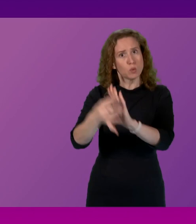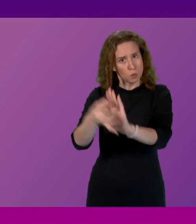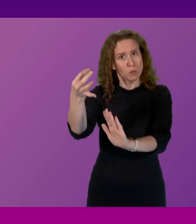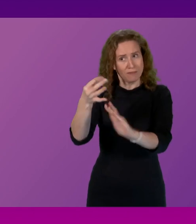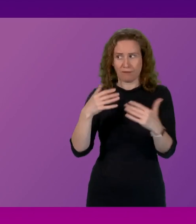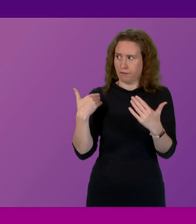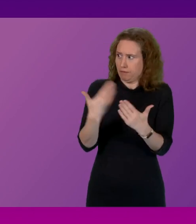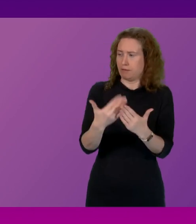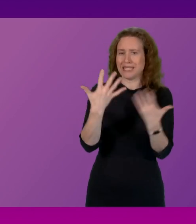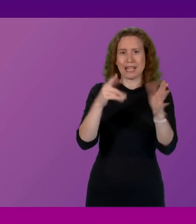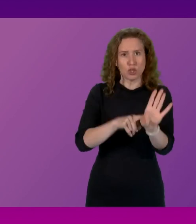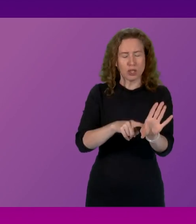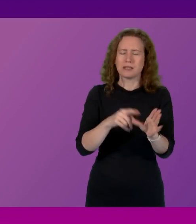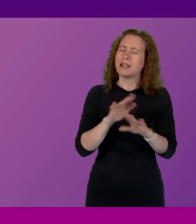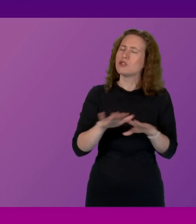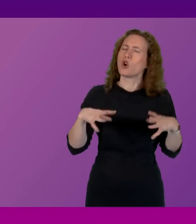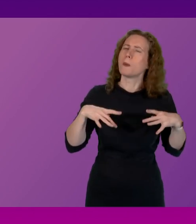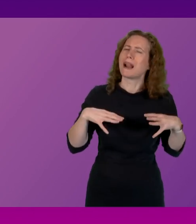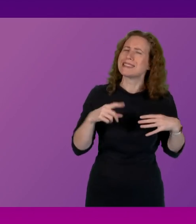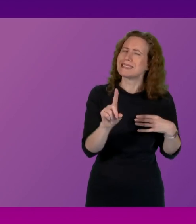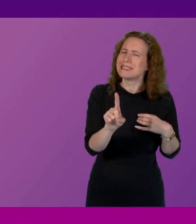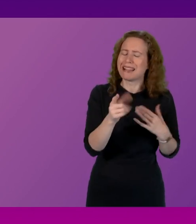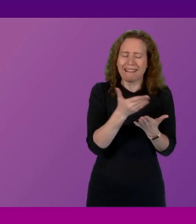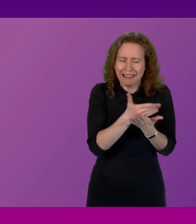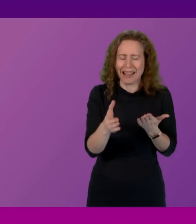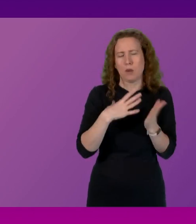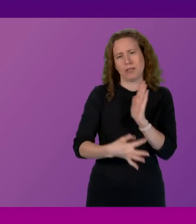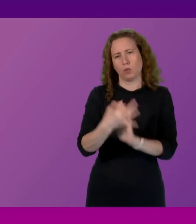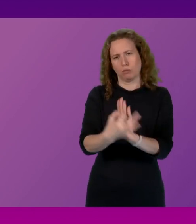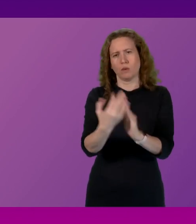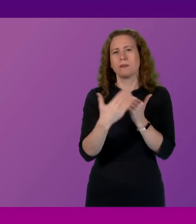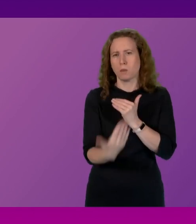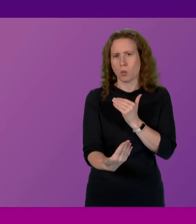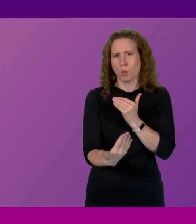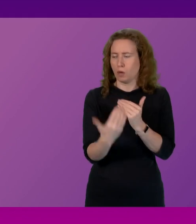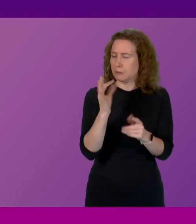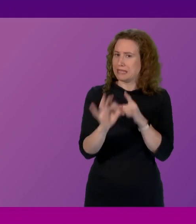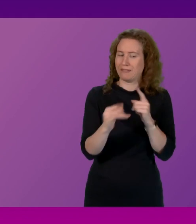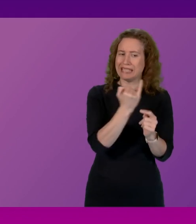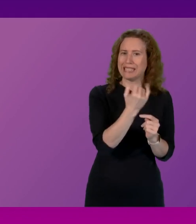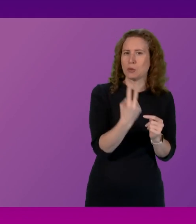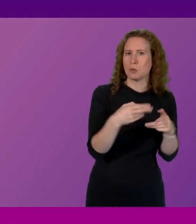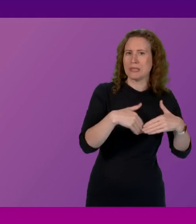We are not complacent—it is clear that there is more to do, particularly around the 62-day pathway.